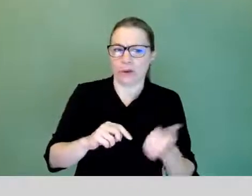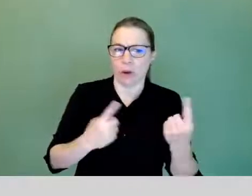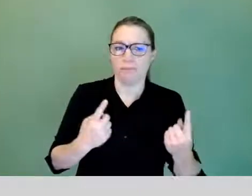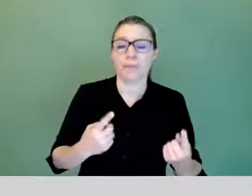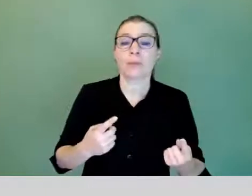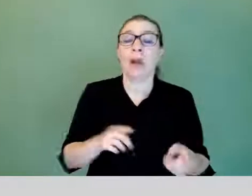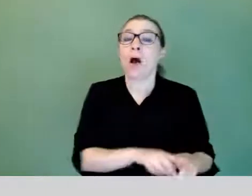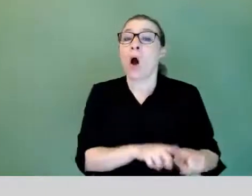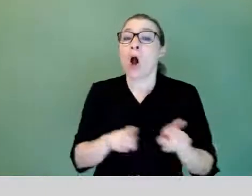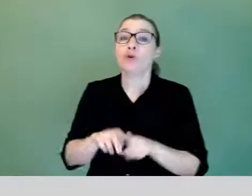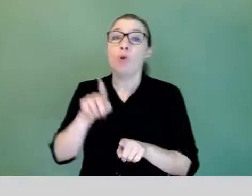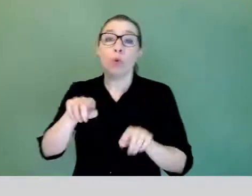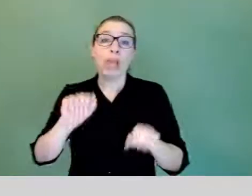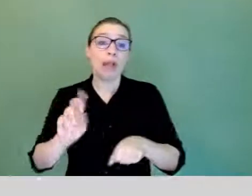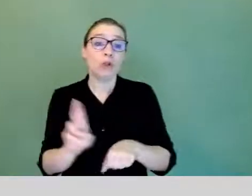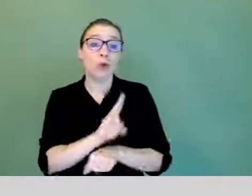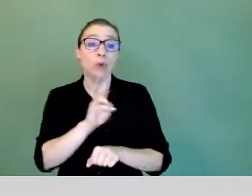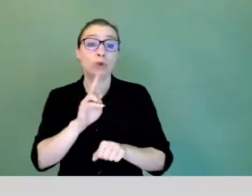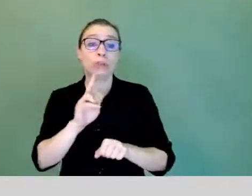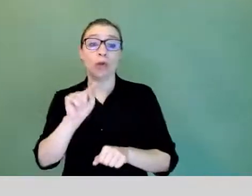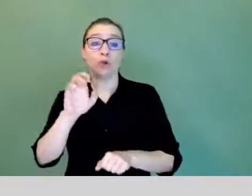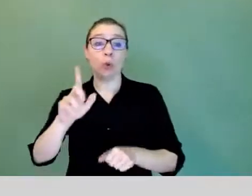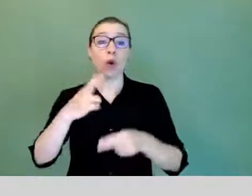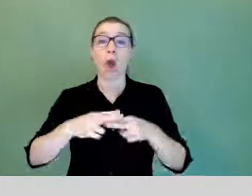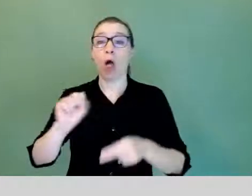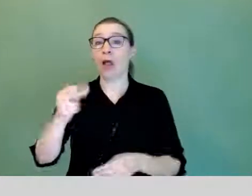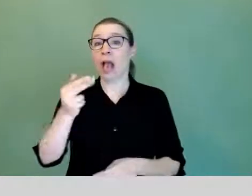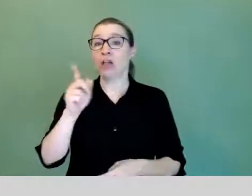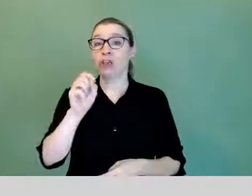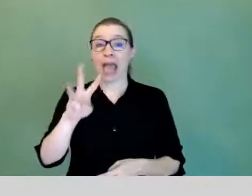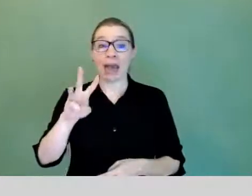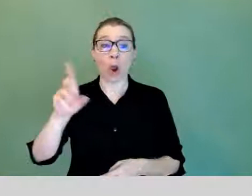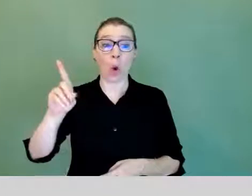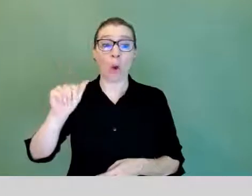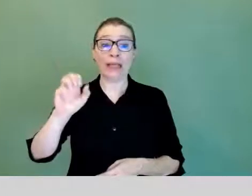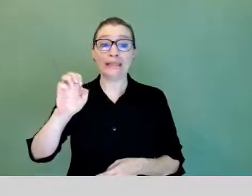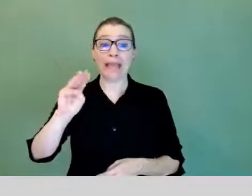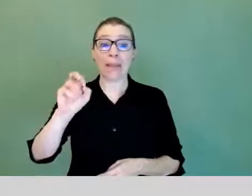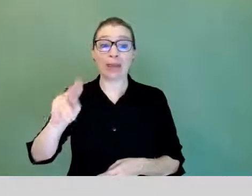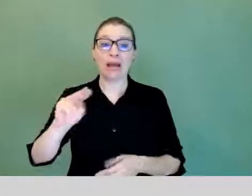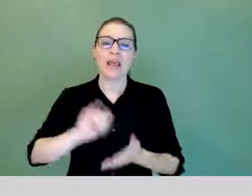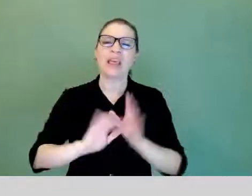And you can also use a tool called a shadow daemon, which is a collection of tools to detect,